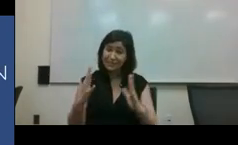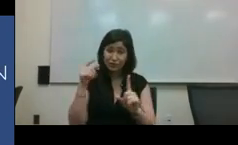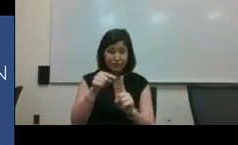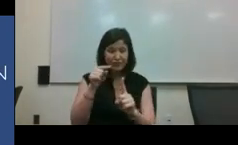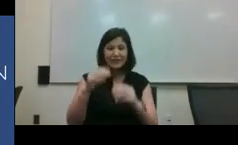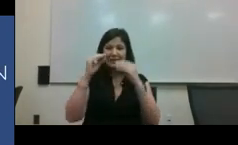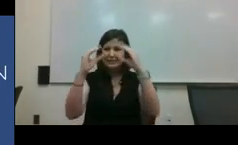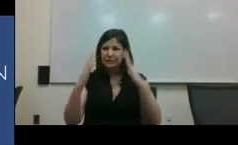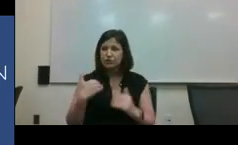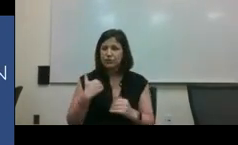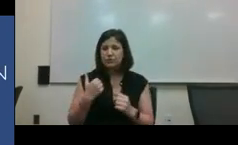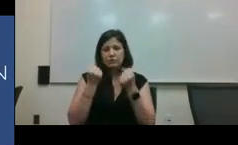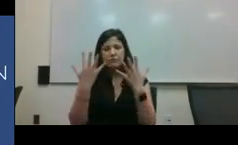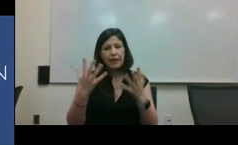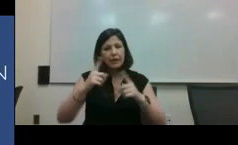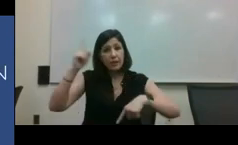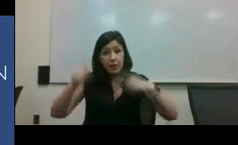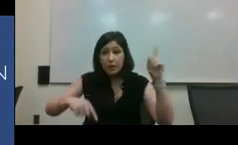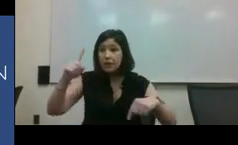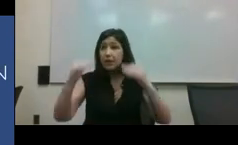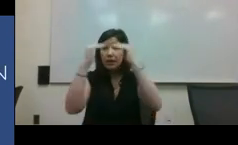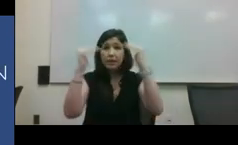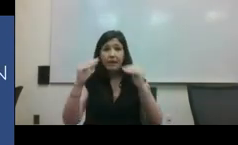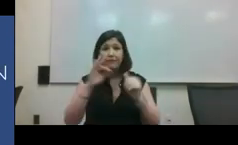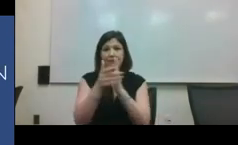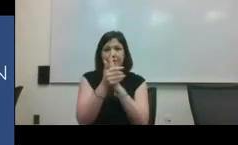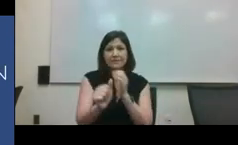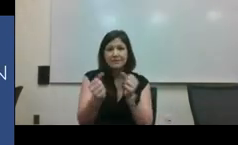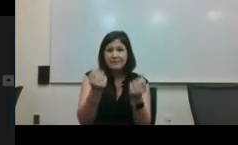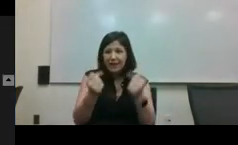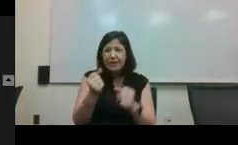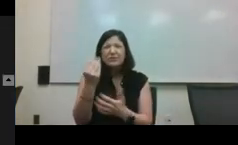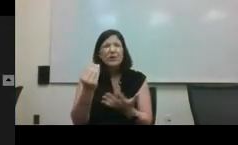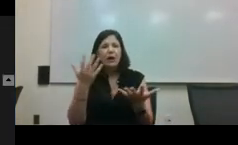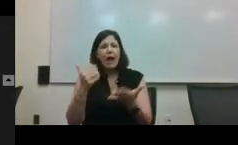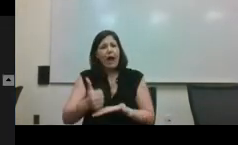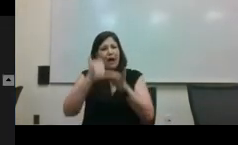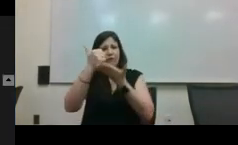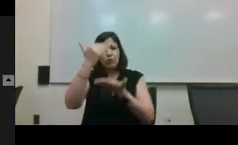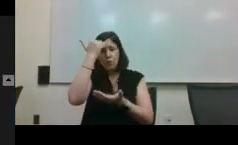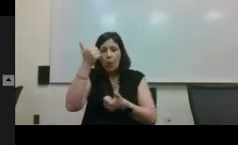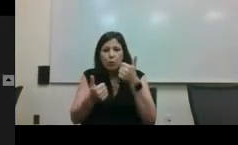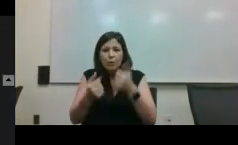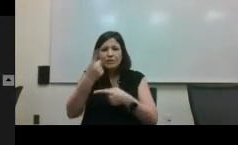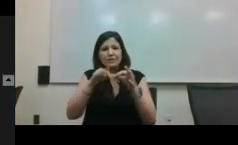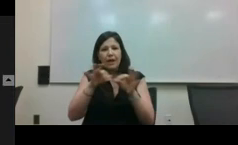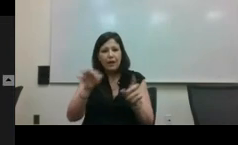The teachers had so many different very varying levels of sign language, it'd be helpful to know what sign language they know.